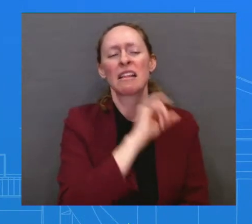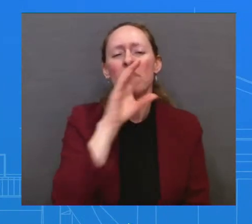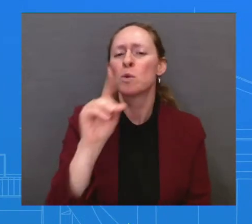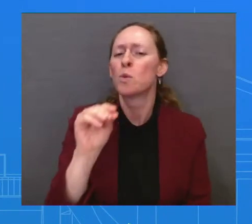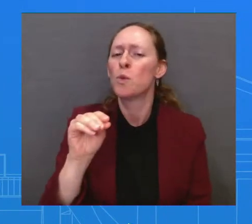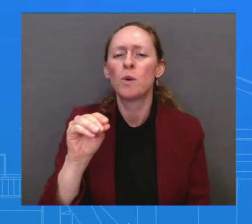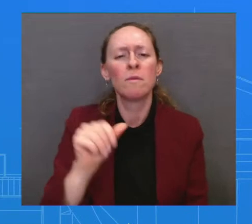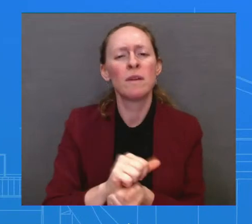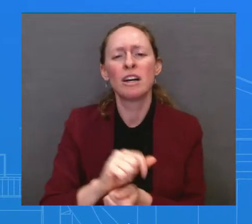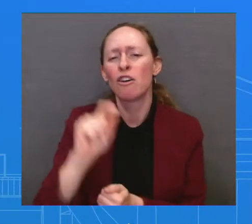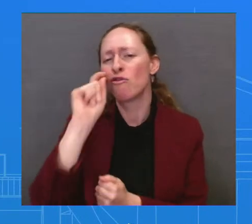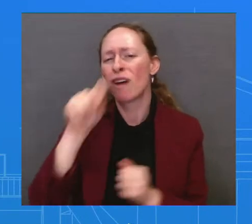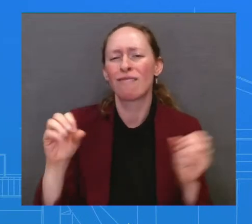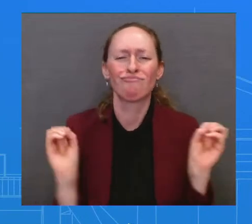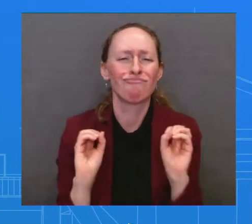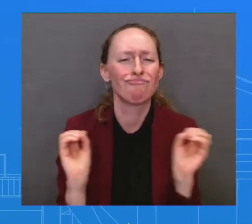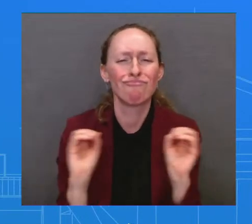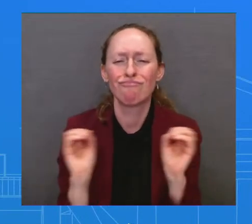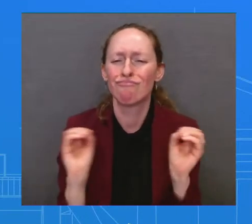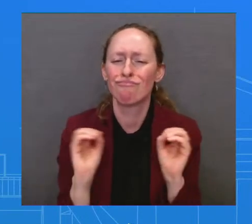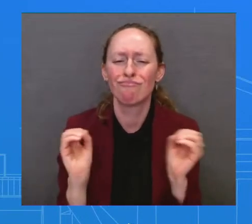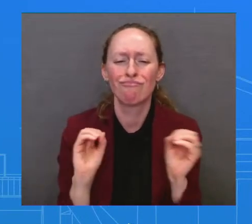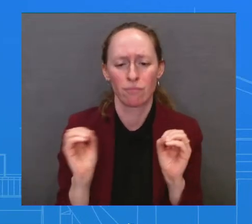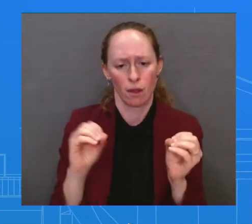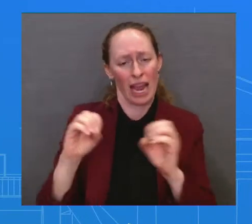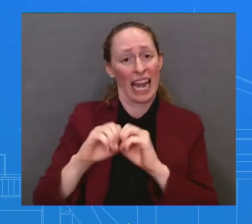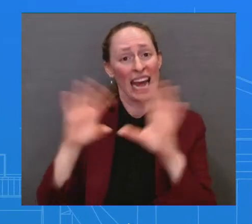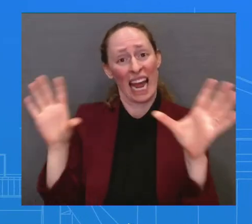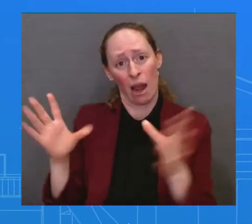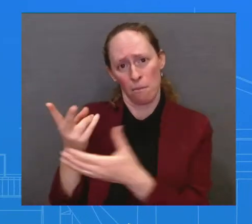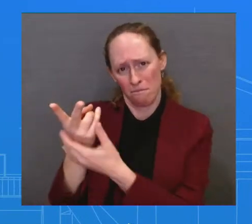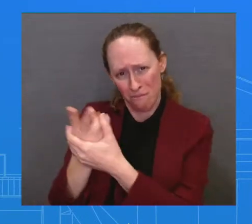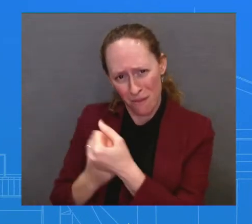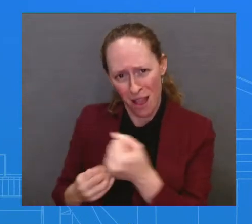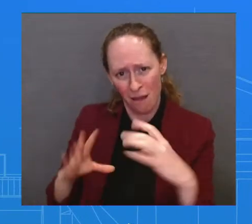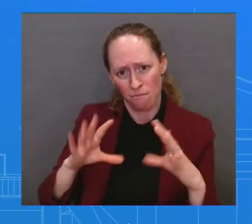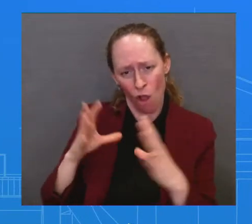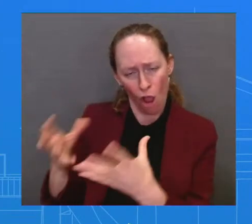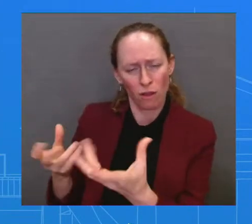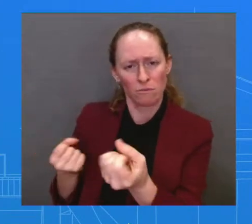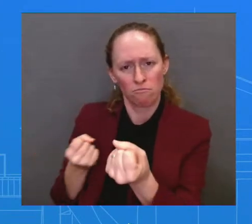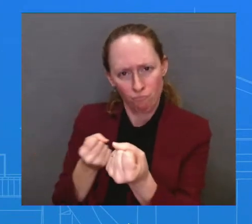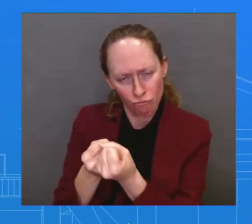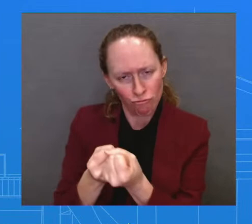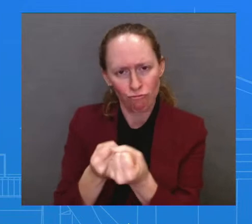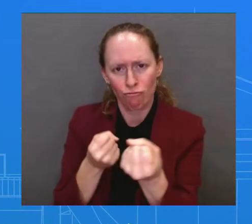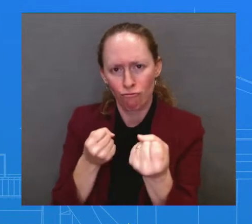to continue funding Ukraine to the extent that we believe is necessary to get Ukraine what it needs. Yeah.